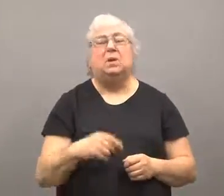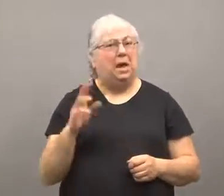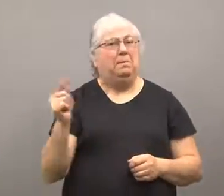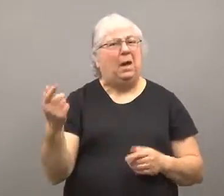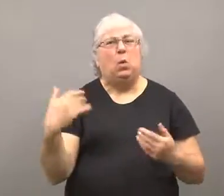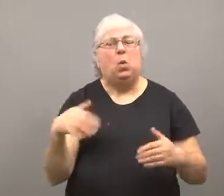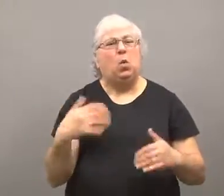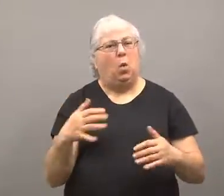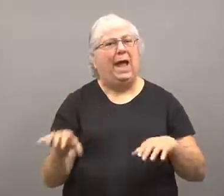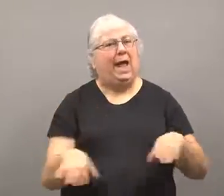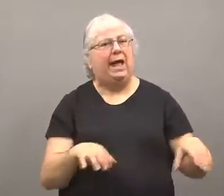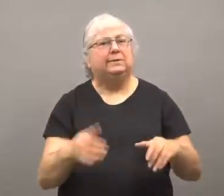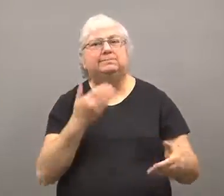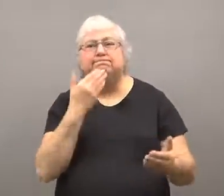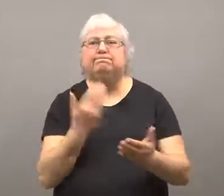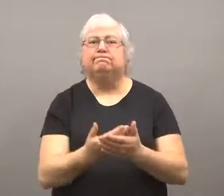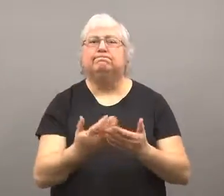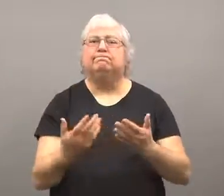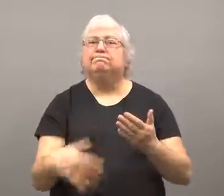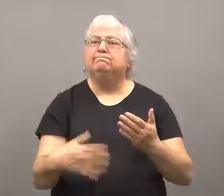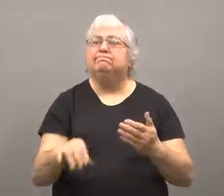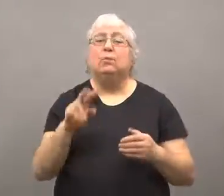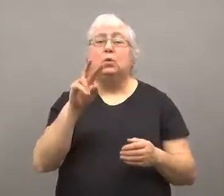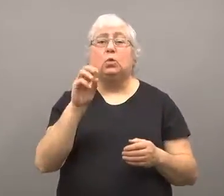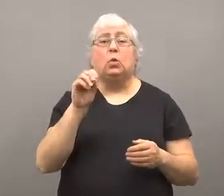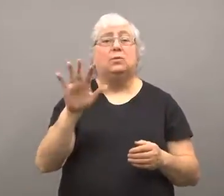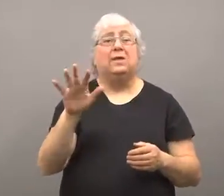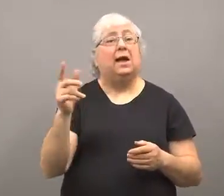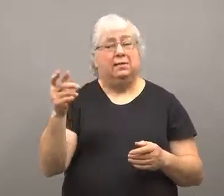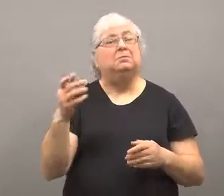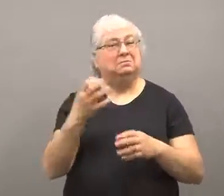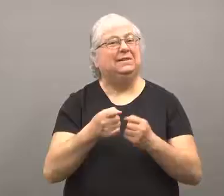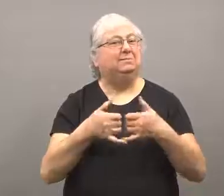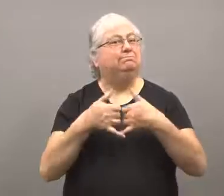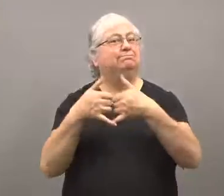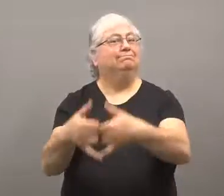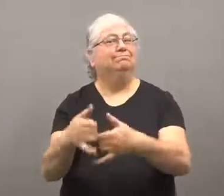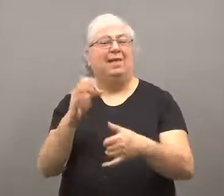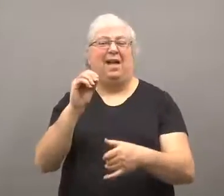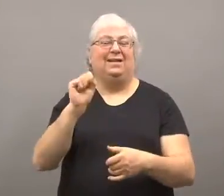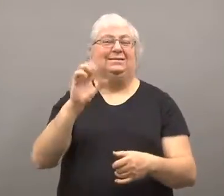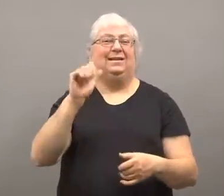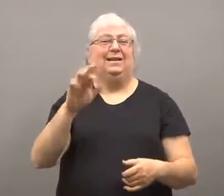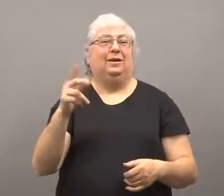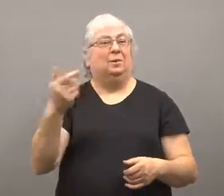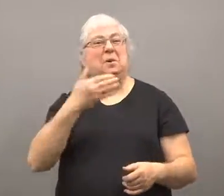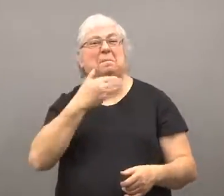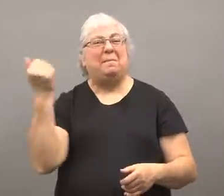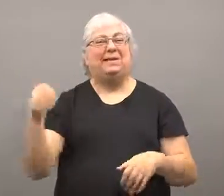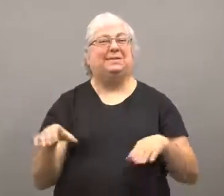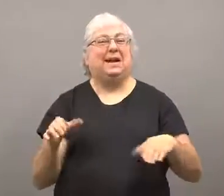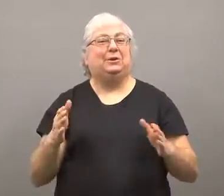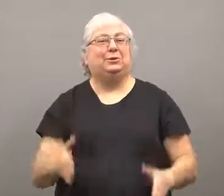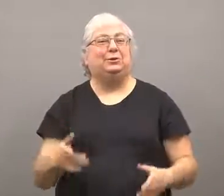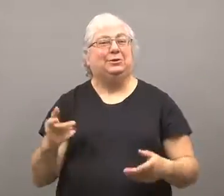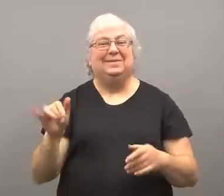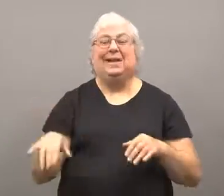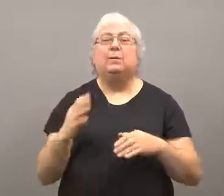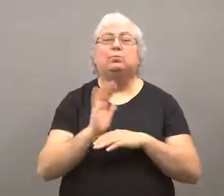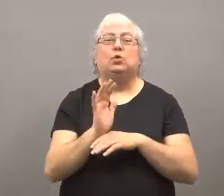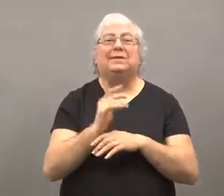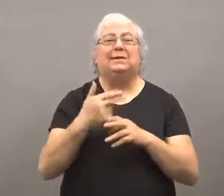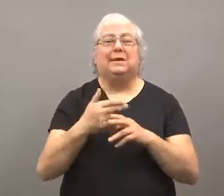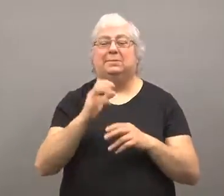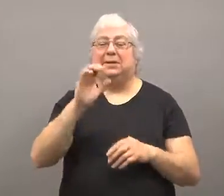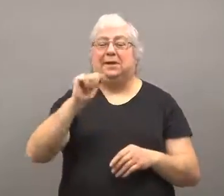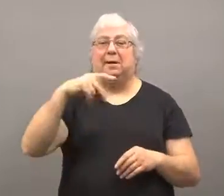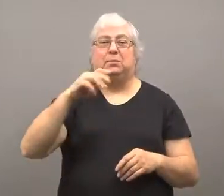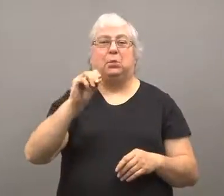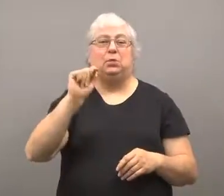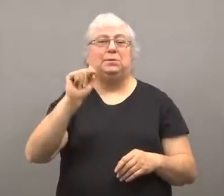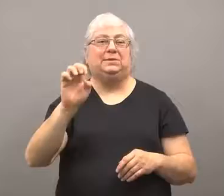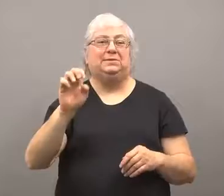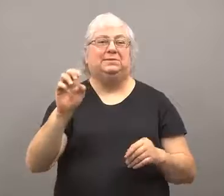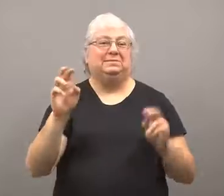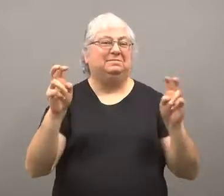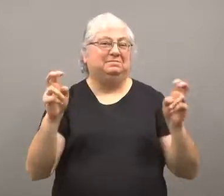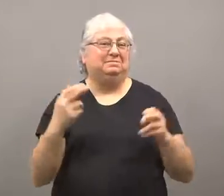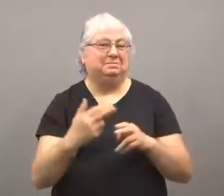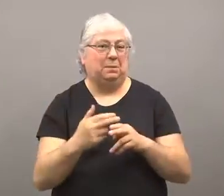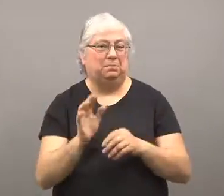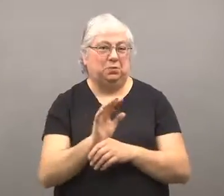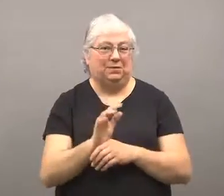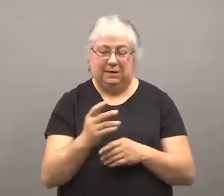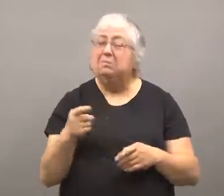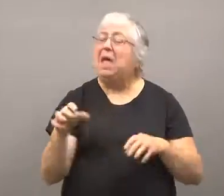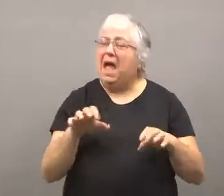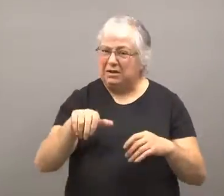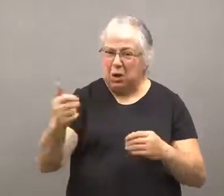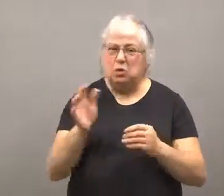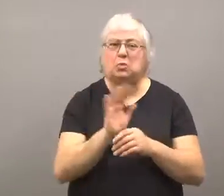He was an accomplished actor, however, having won an Oscar in 2005